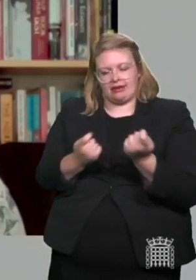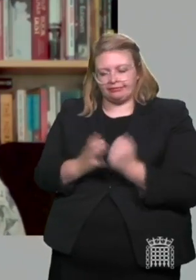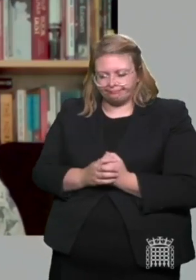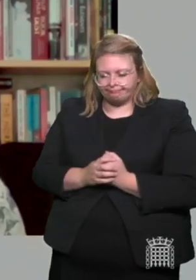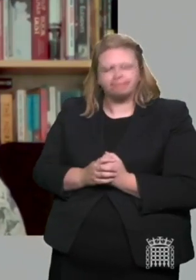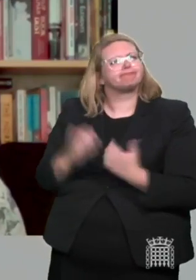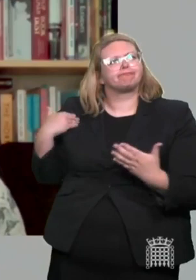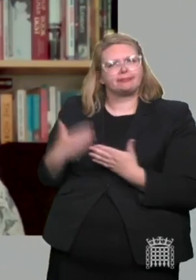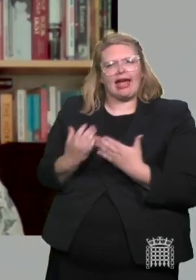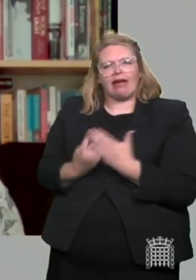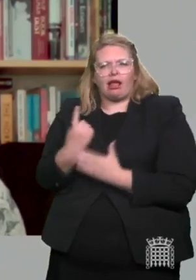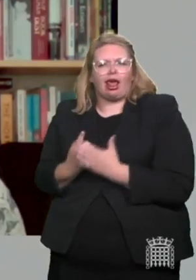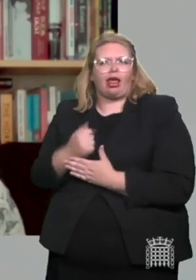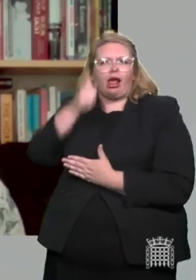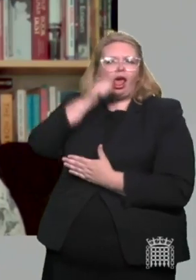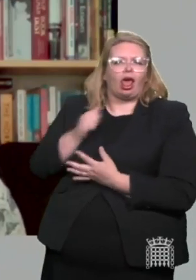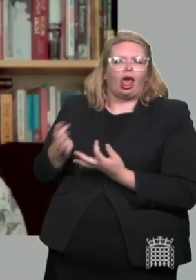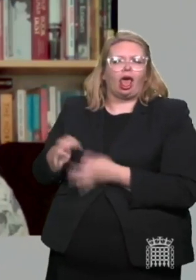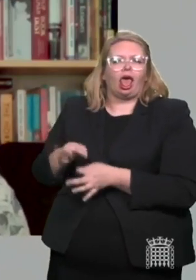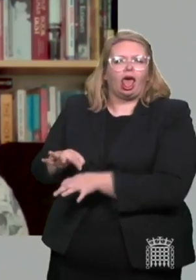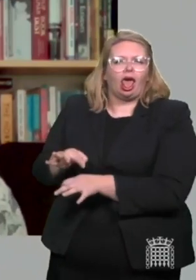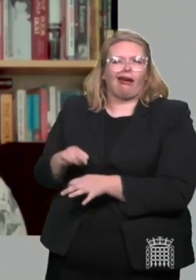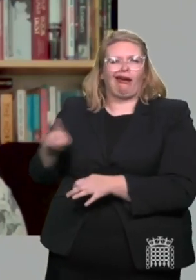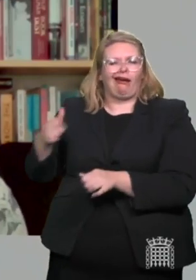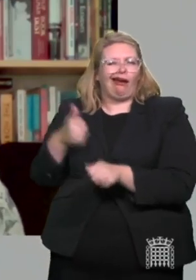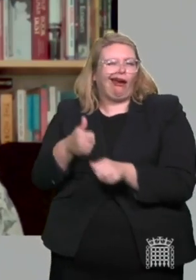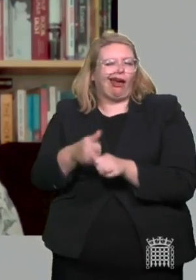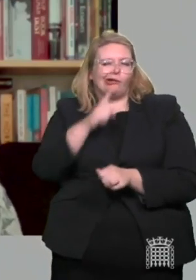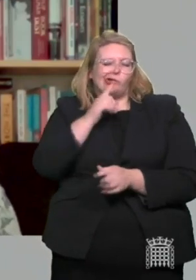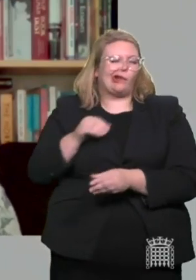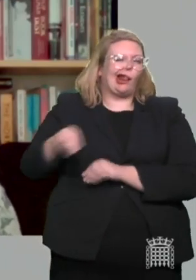the scandals, the jobs for your mates, the cash for curtains —that the Prime Minister